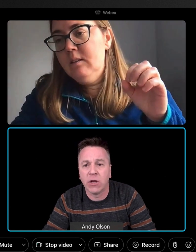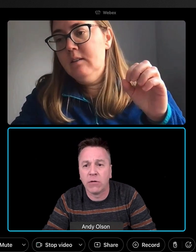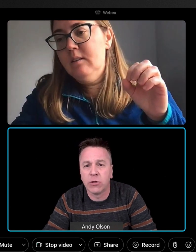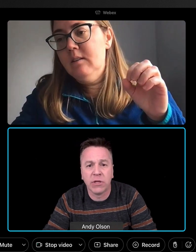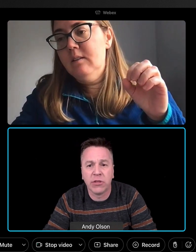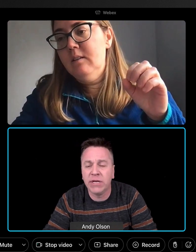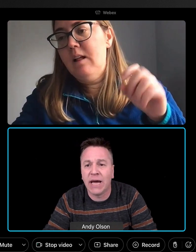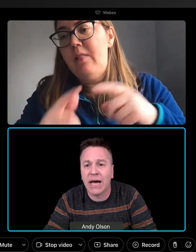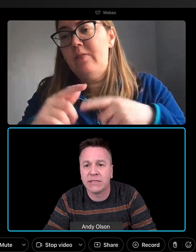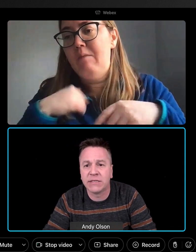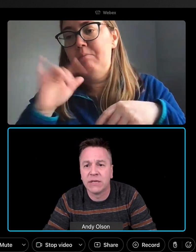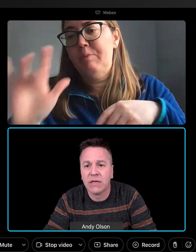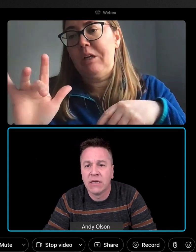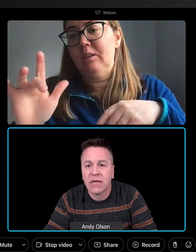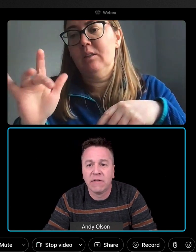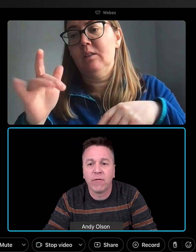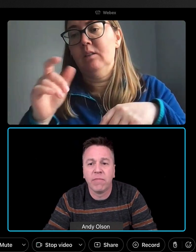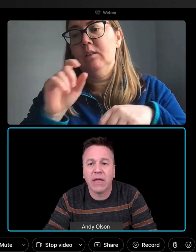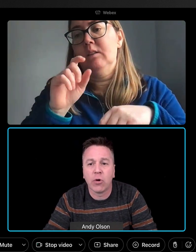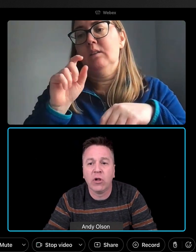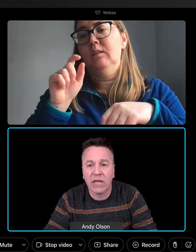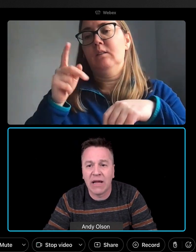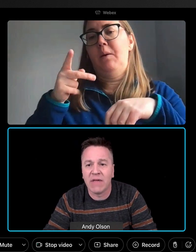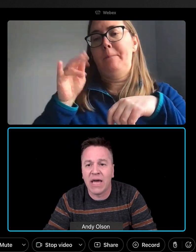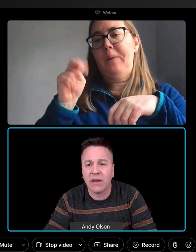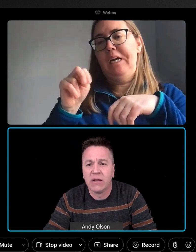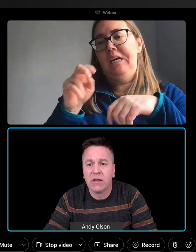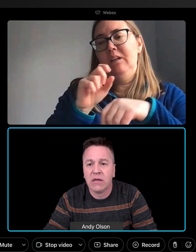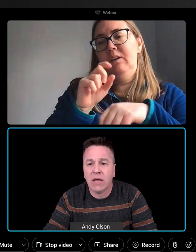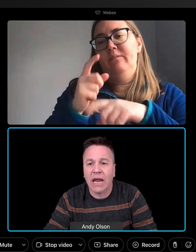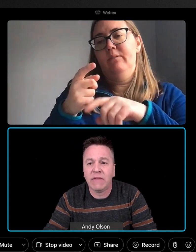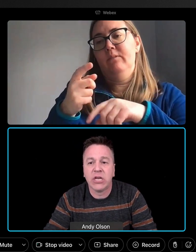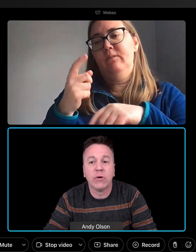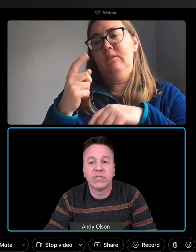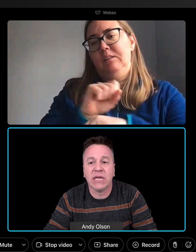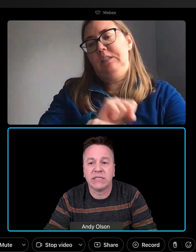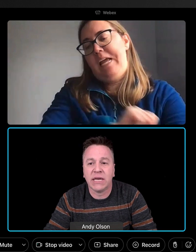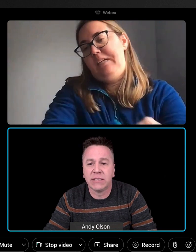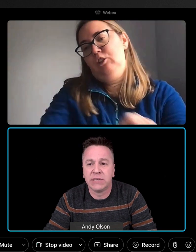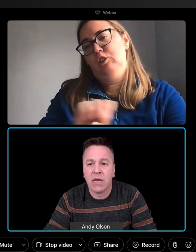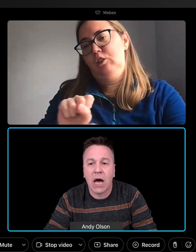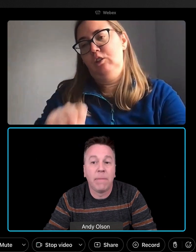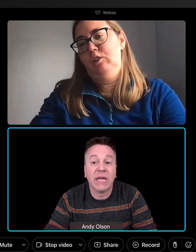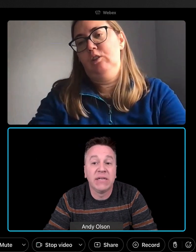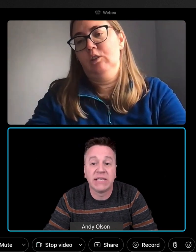So the three dots then from there, you'll click on that, and then you'll see it says pin to